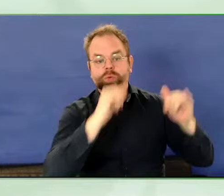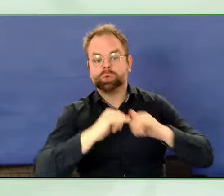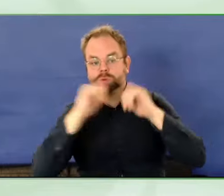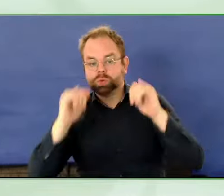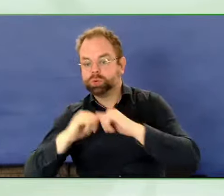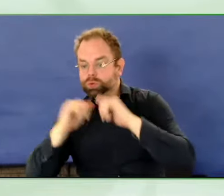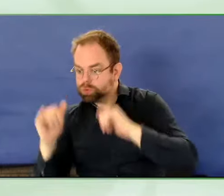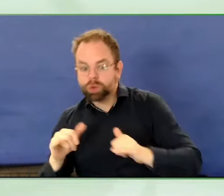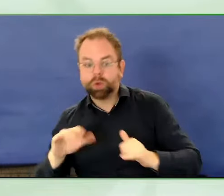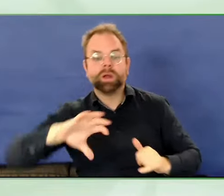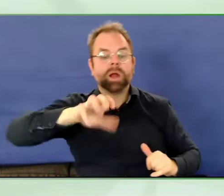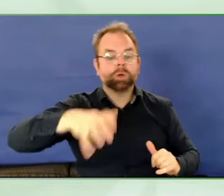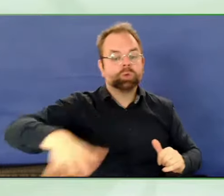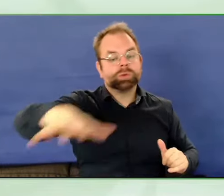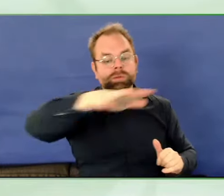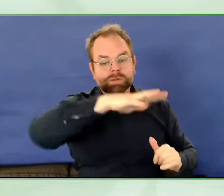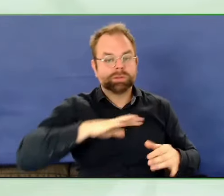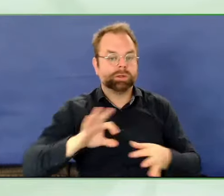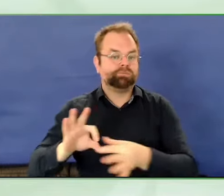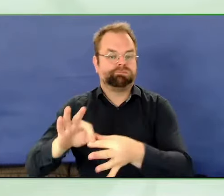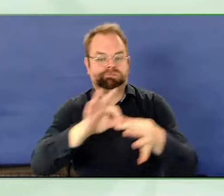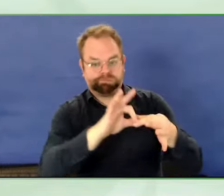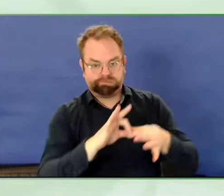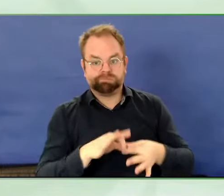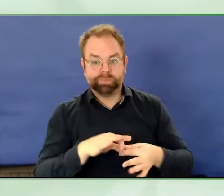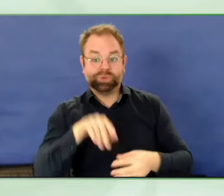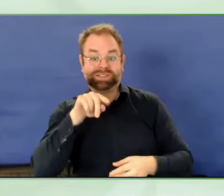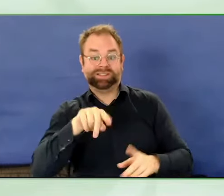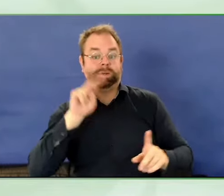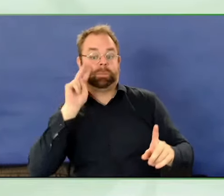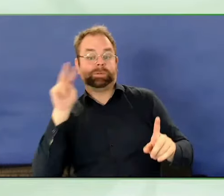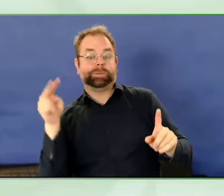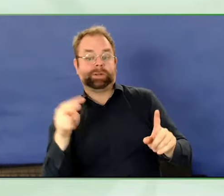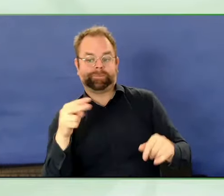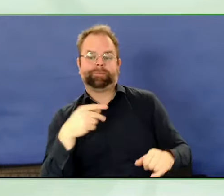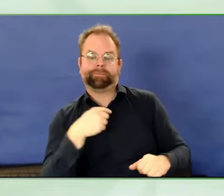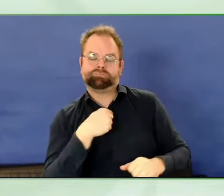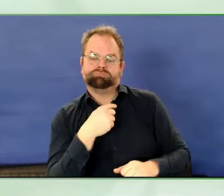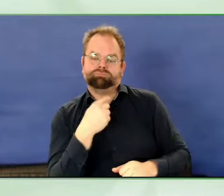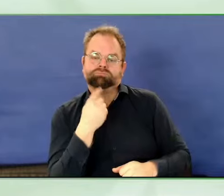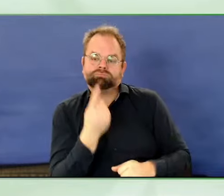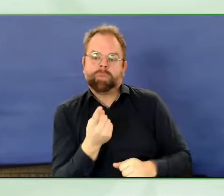As the CEO of Accessibility Standards Canada, how are you leading and what you think you